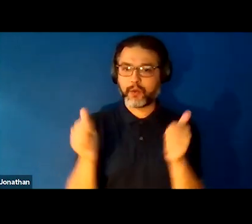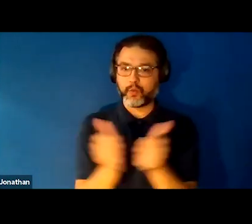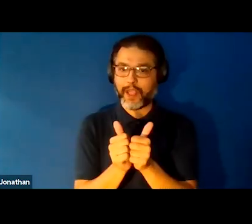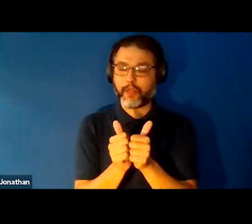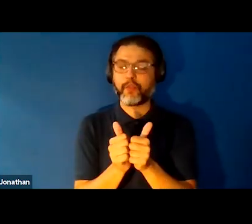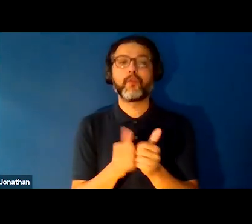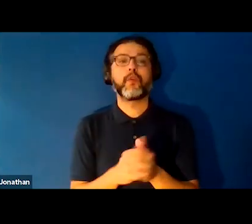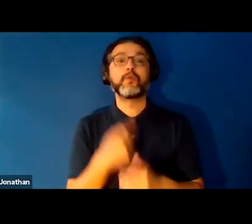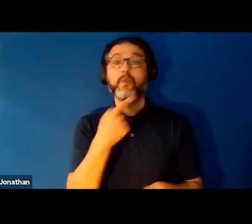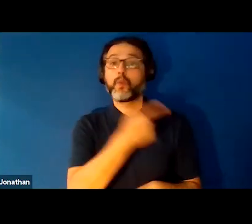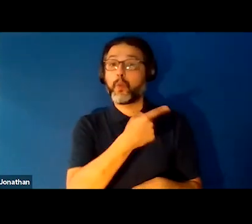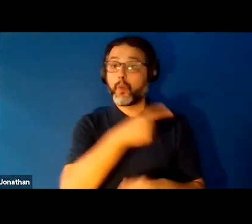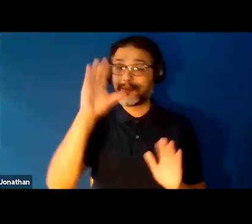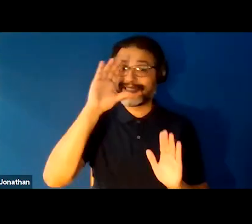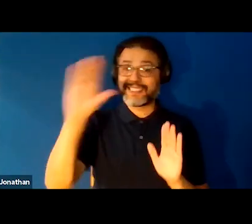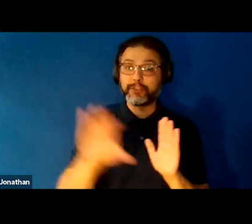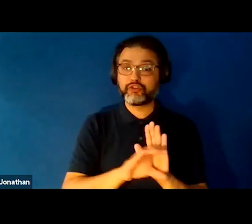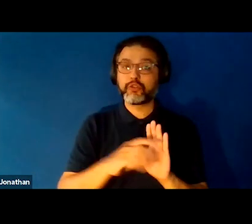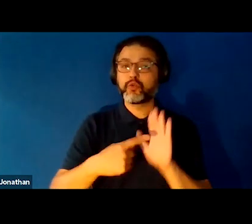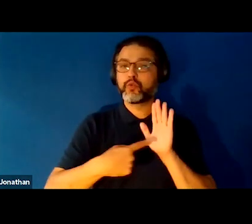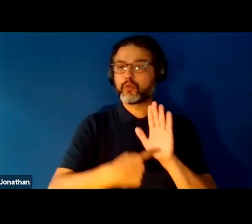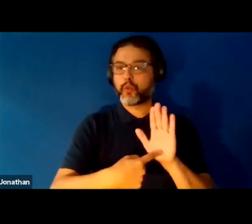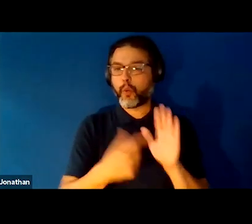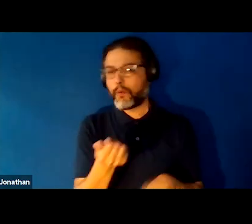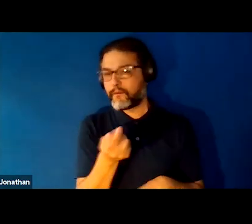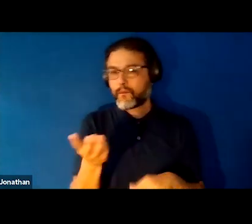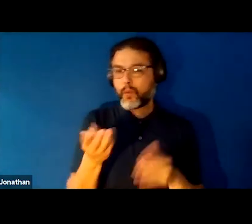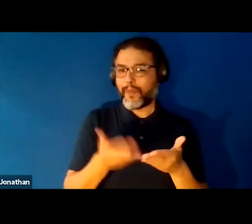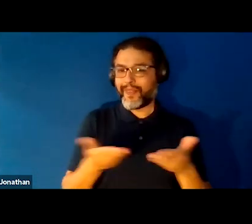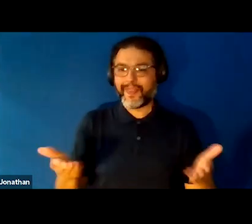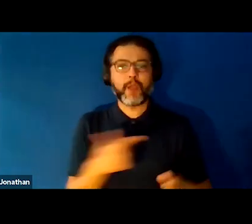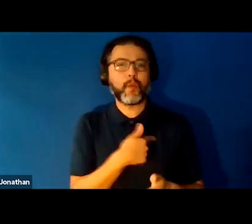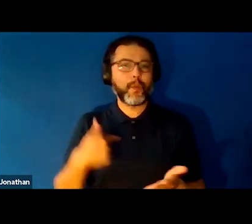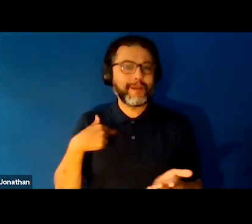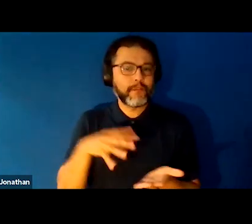These images begin to show a few things that we've learned through time.